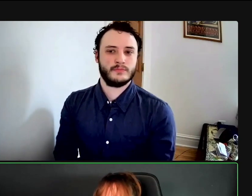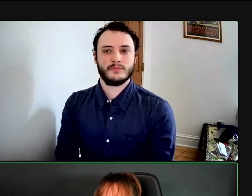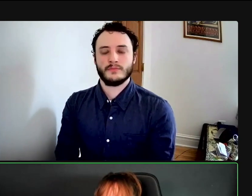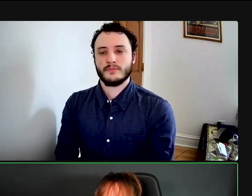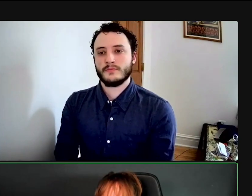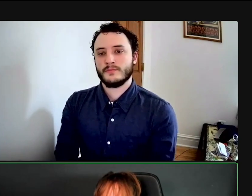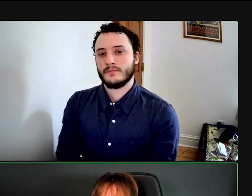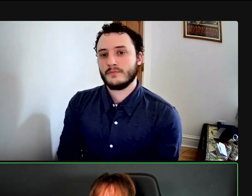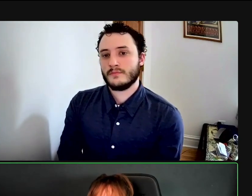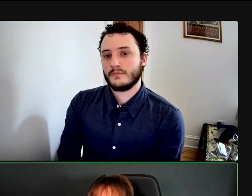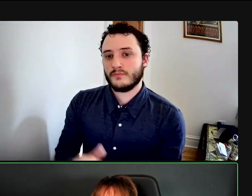events that happen on campus.